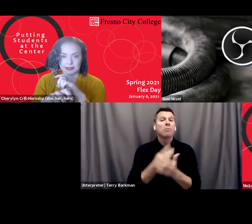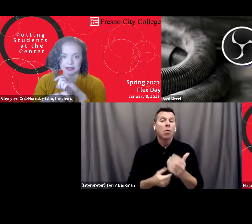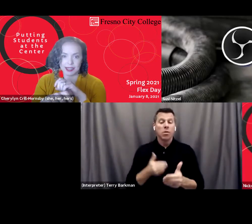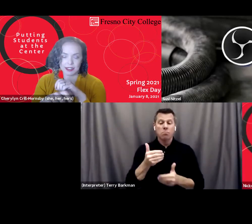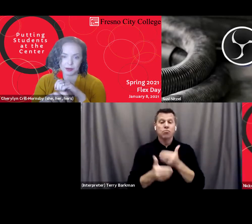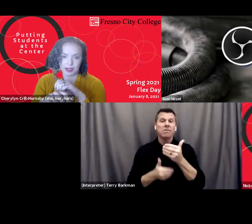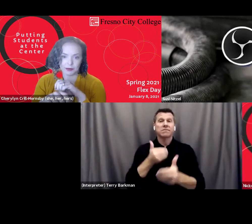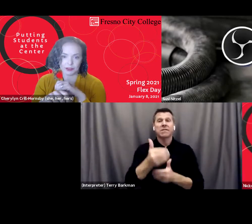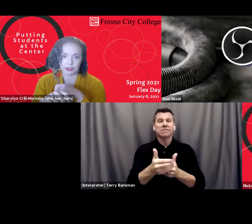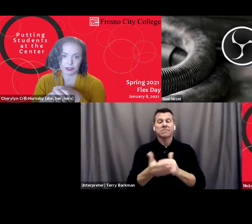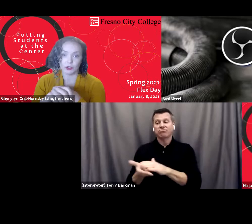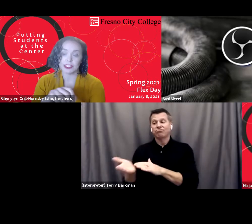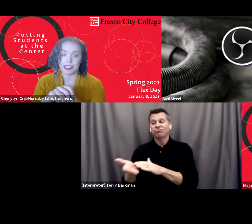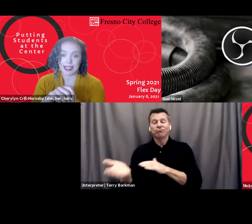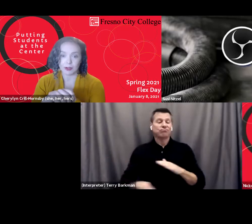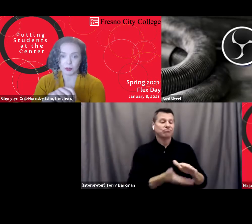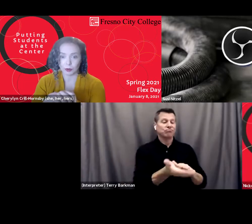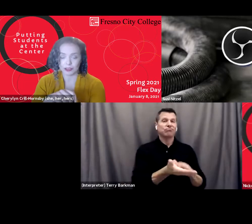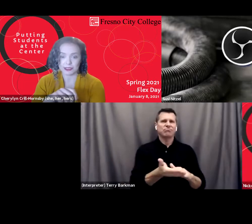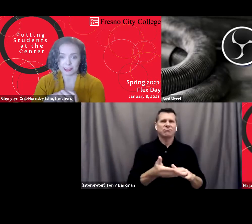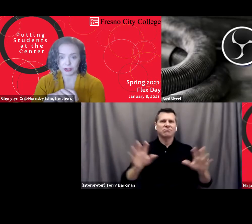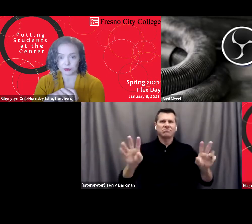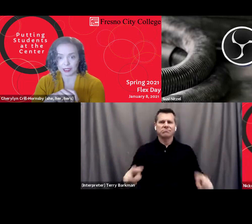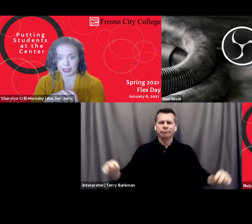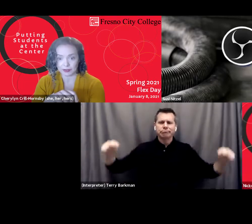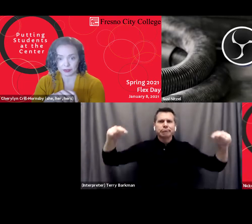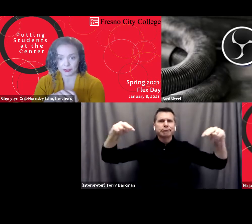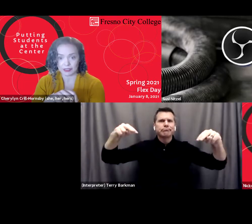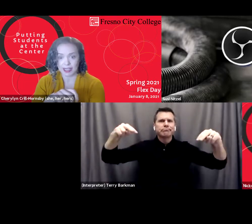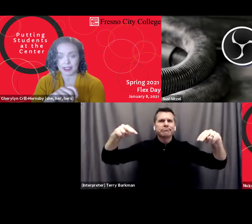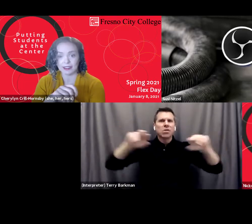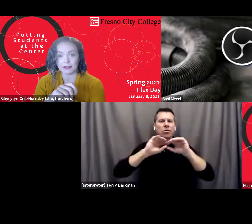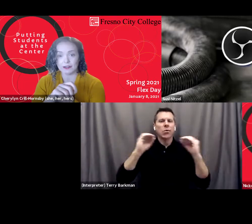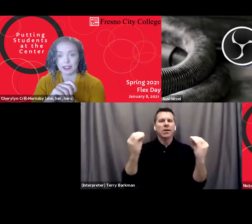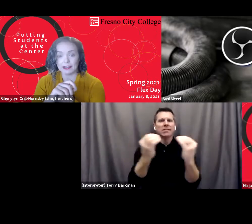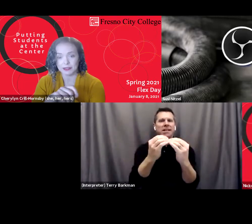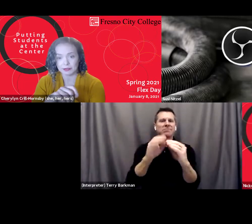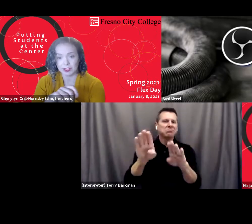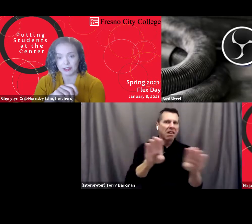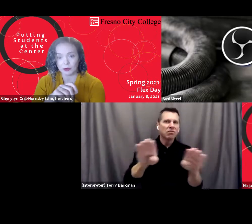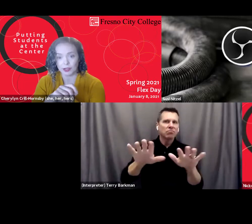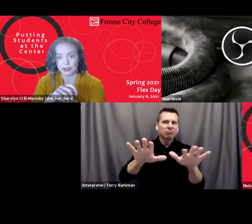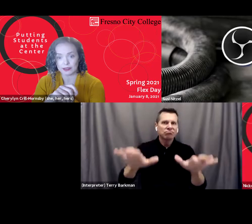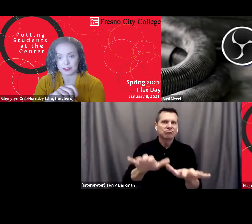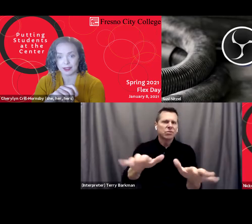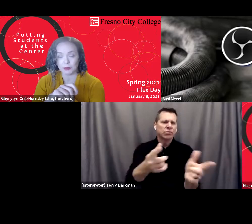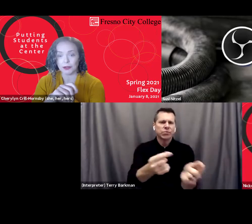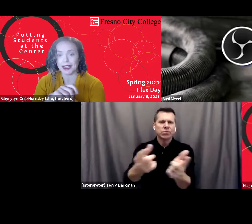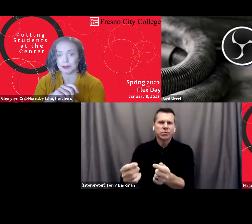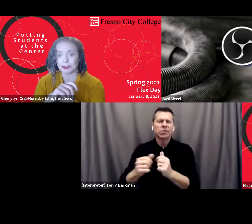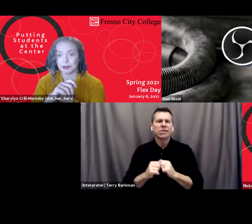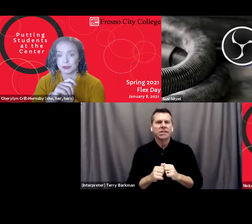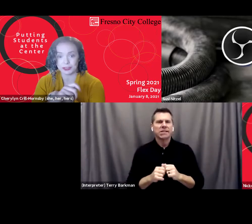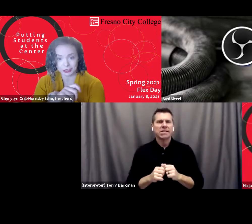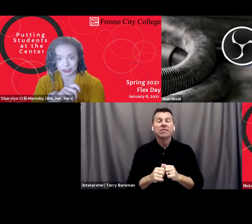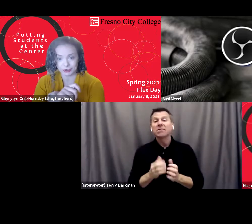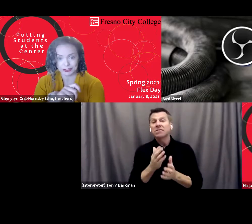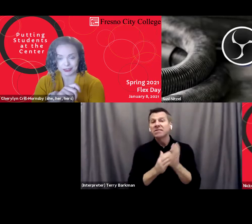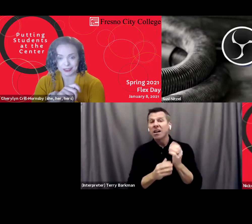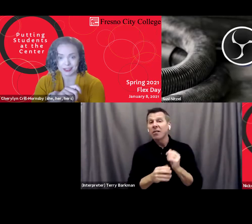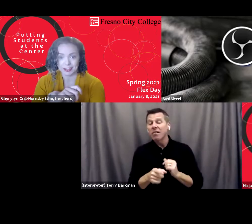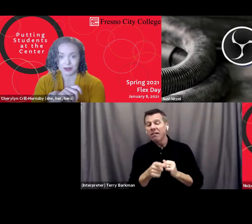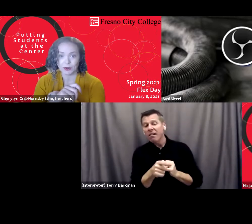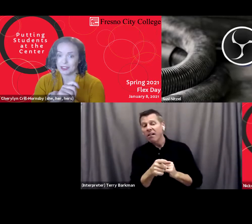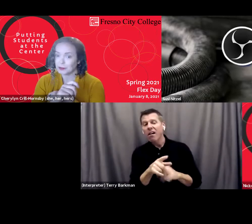is designed around looking at our organizational behaviors, and identifying the ones that are perhaps traditional, or even